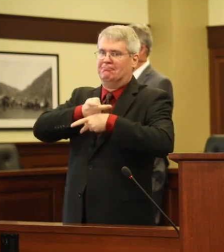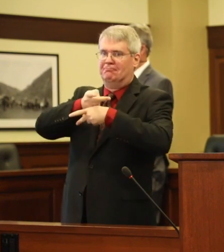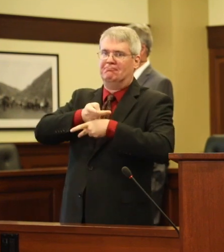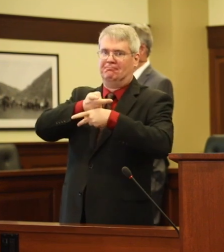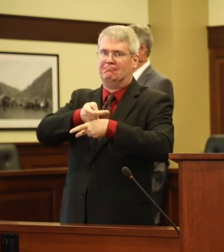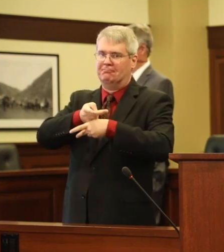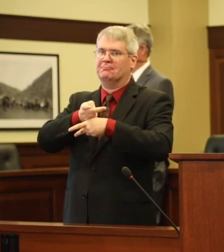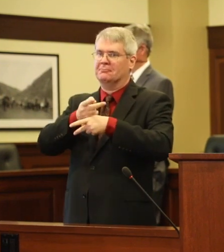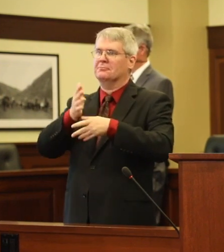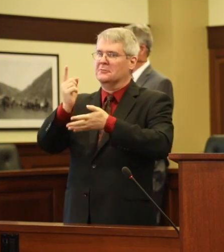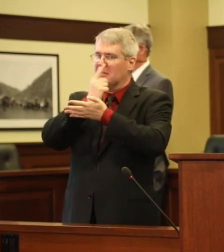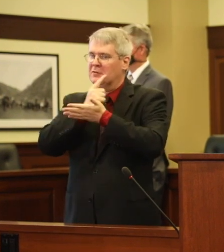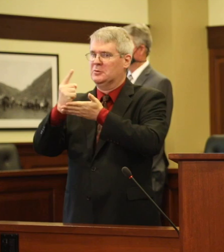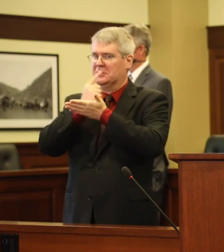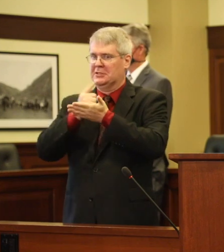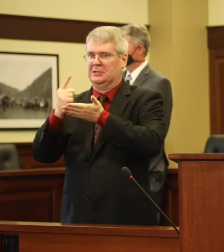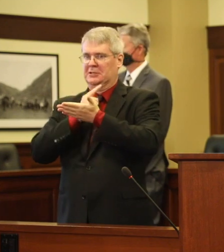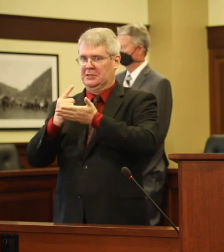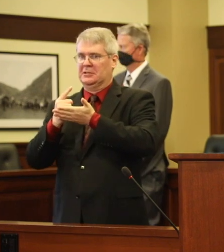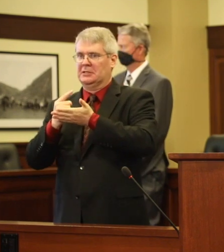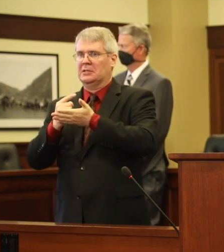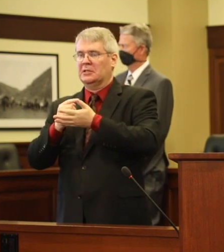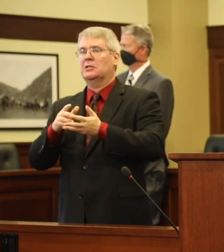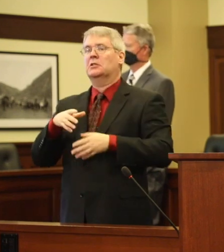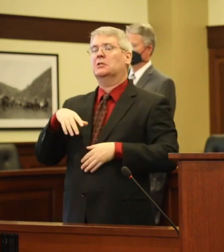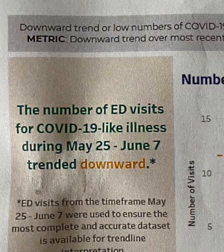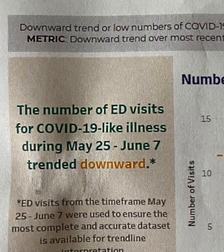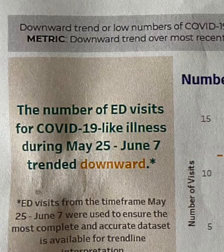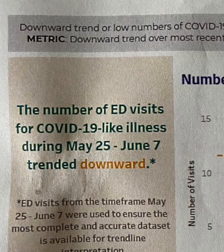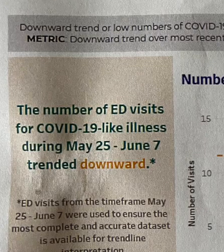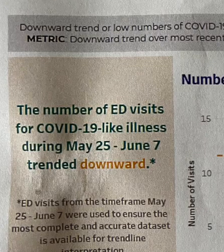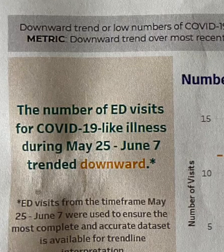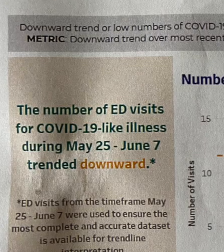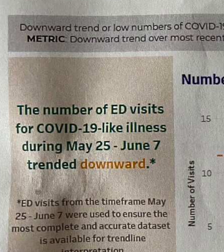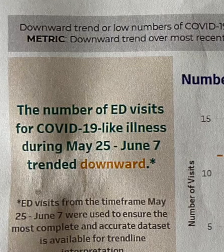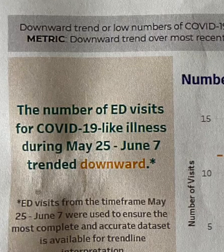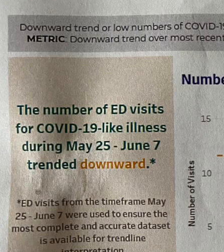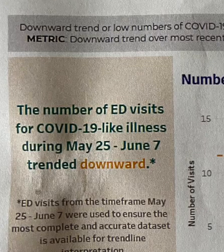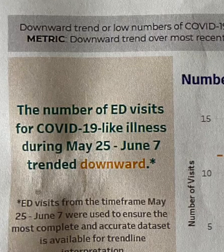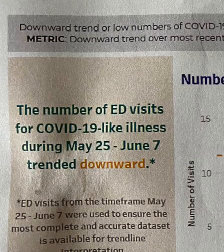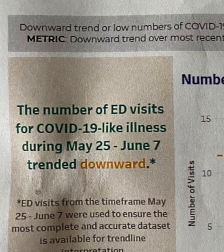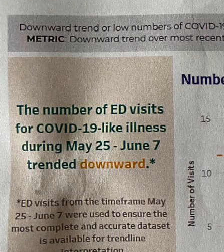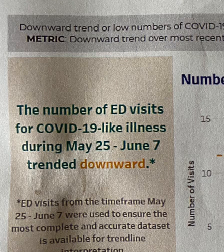So we see that as a good sign. The next area we look at is what we call syndromic criteria.